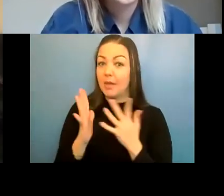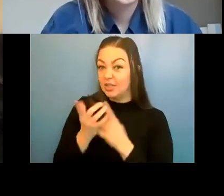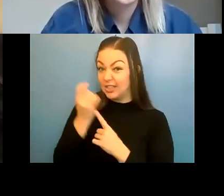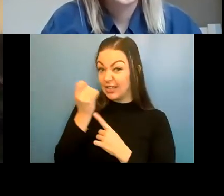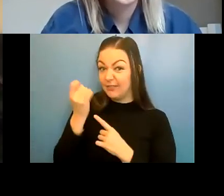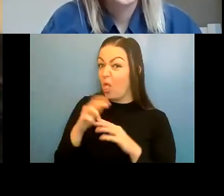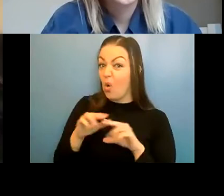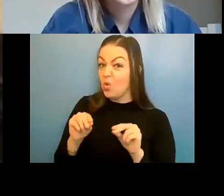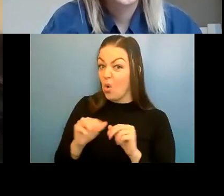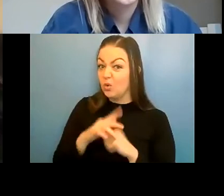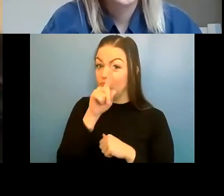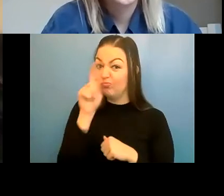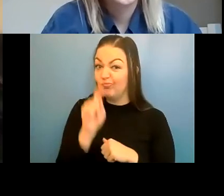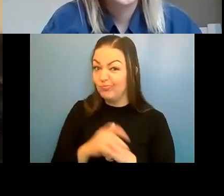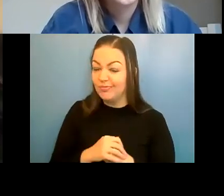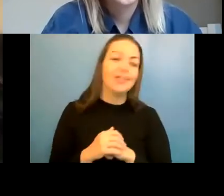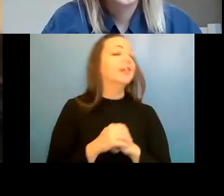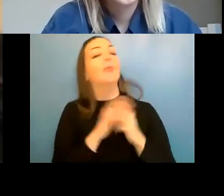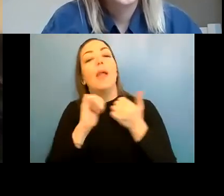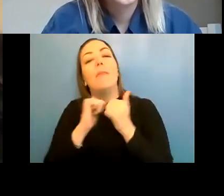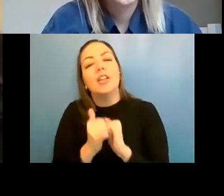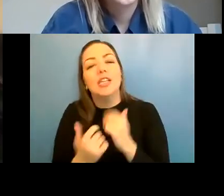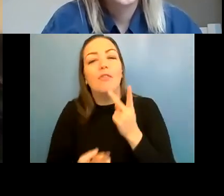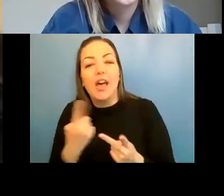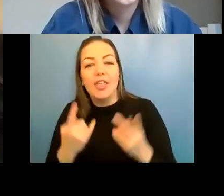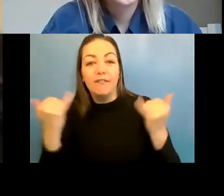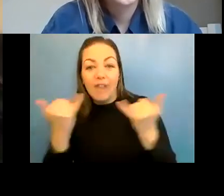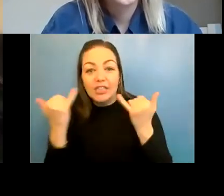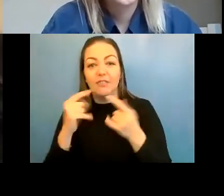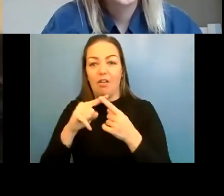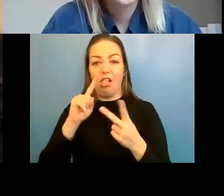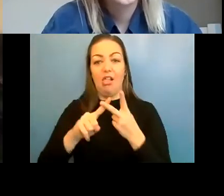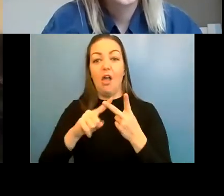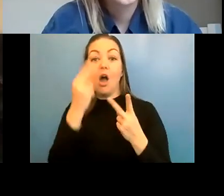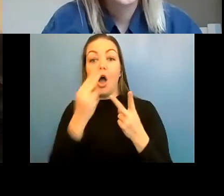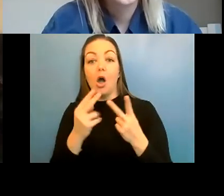Unlimited has developed over the years and what has made them successful or not? Just an example of partnerships with other festivals, arts organisations or other international